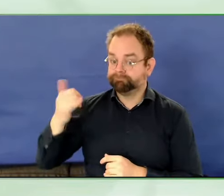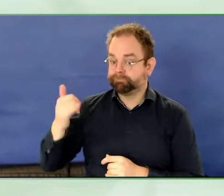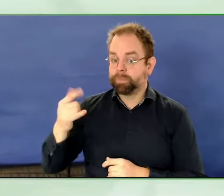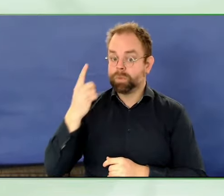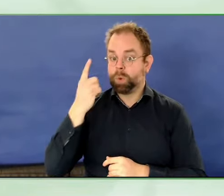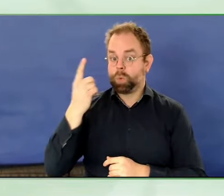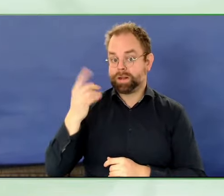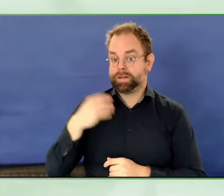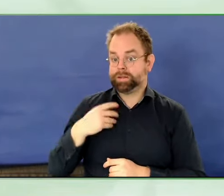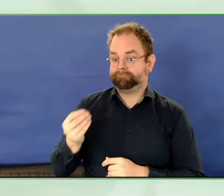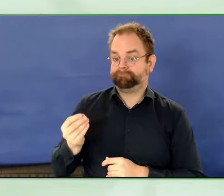management.